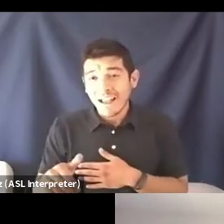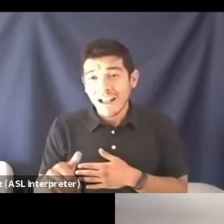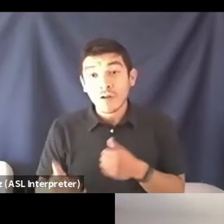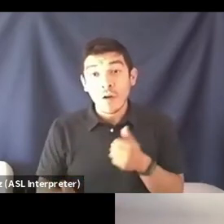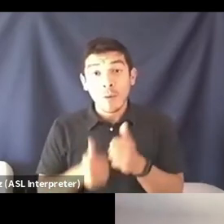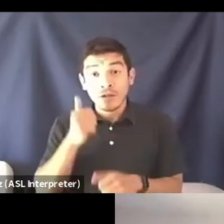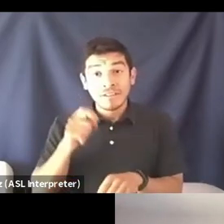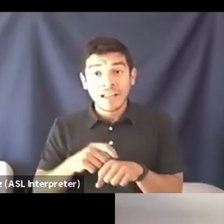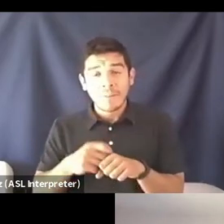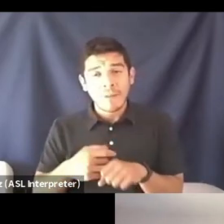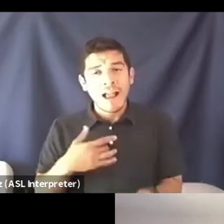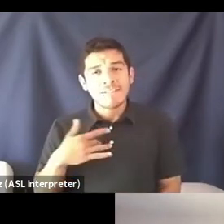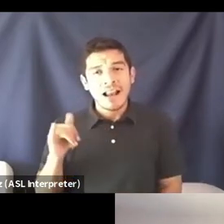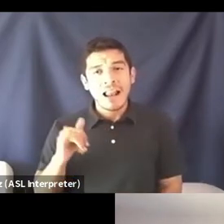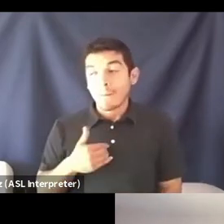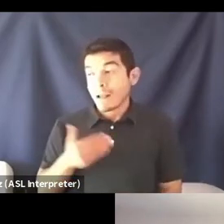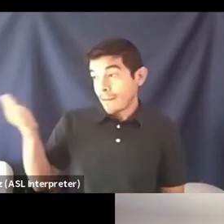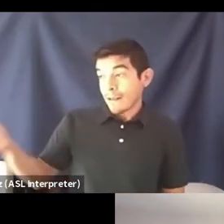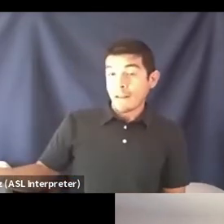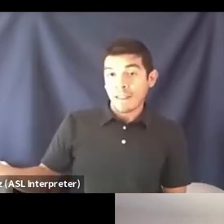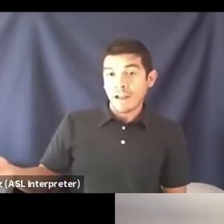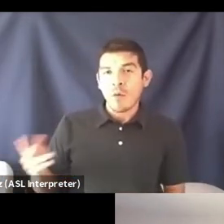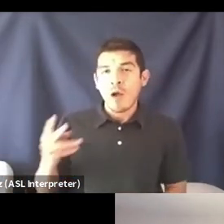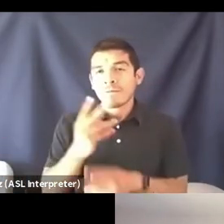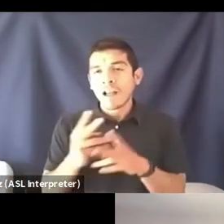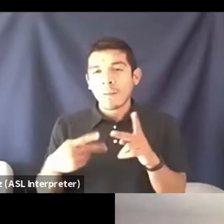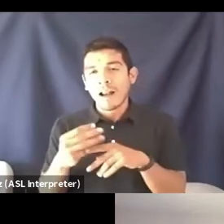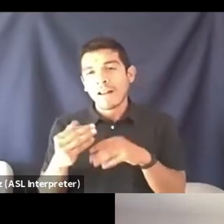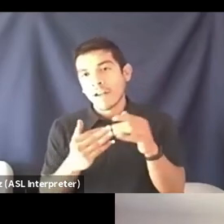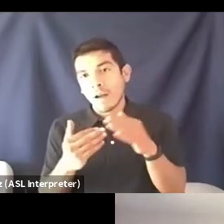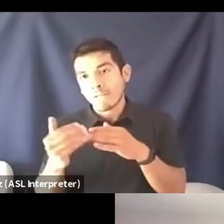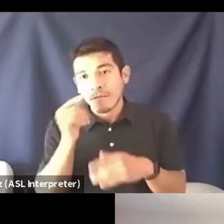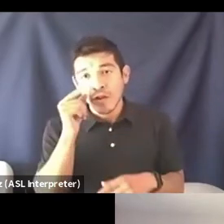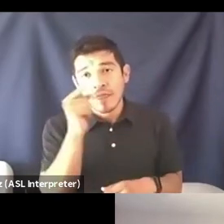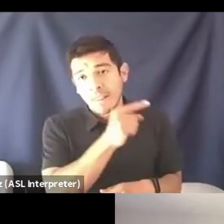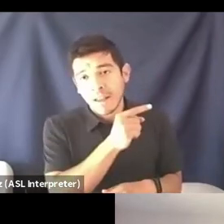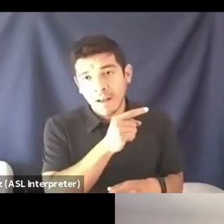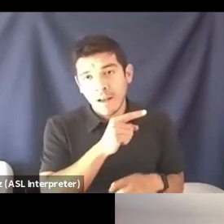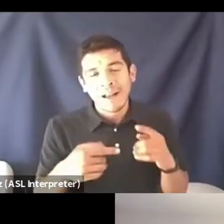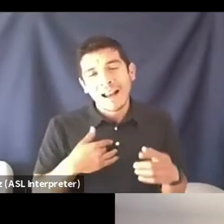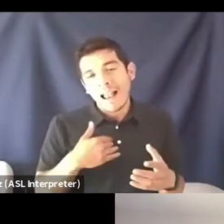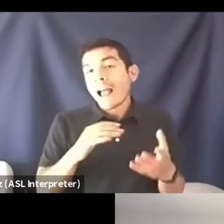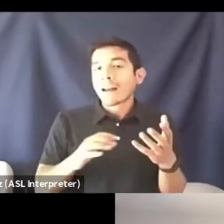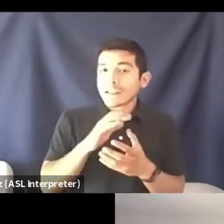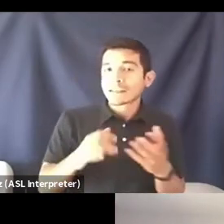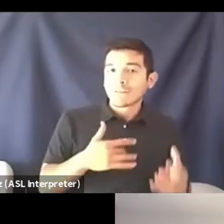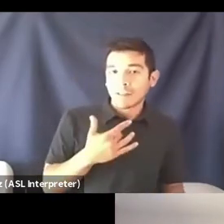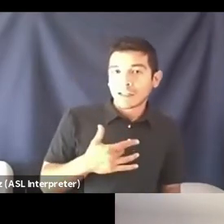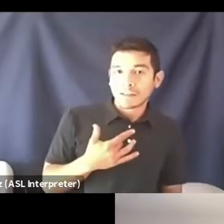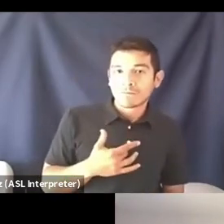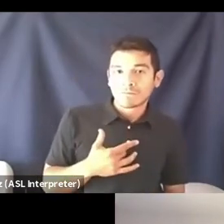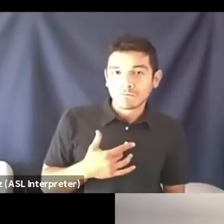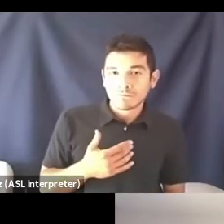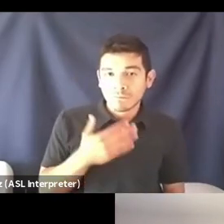I think me being there was some sort of comfort. But I had mixed feelings. Because on the one hand,